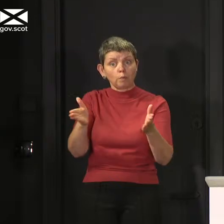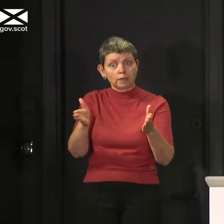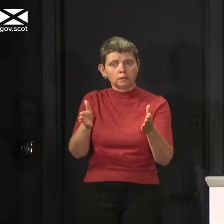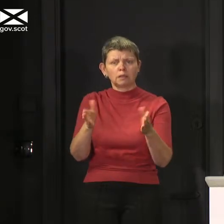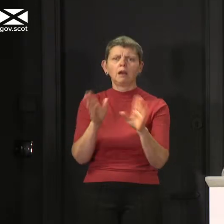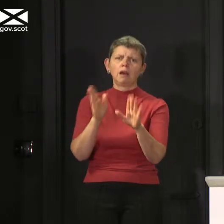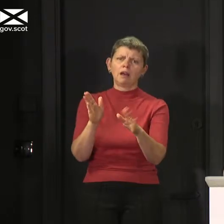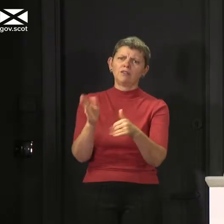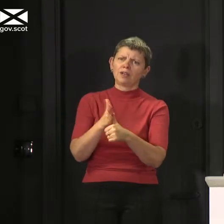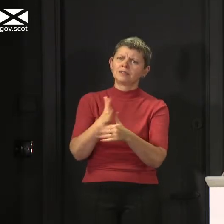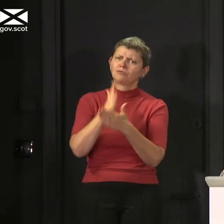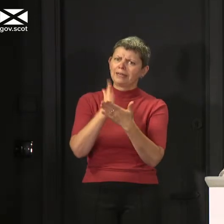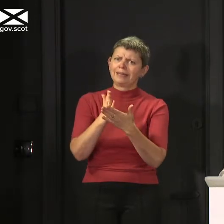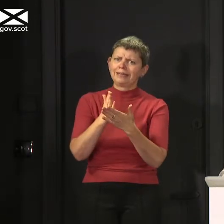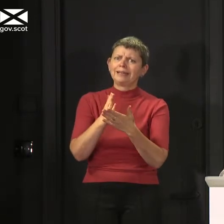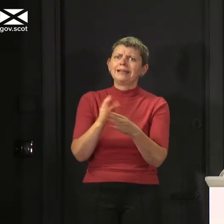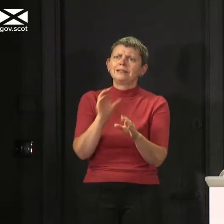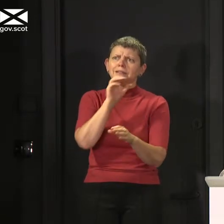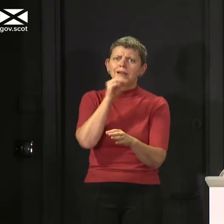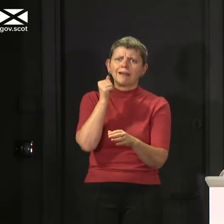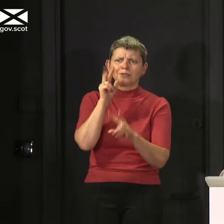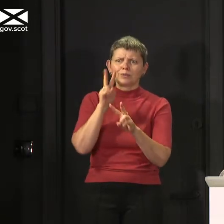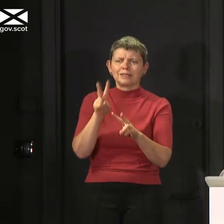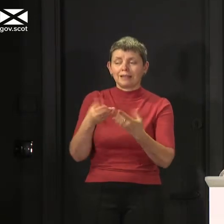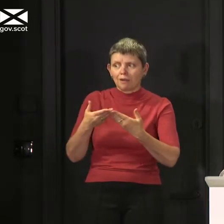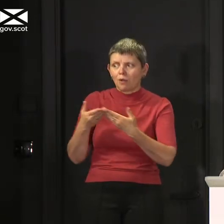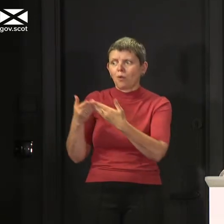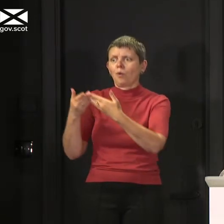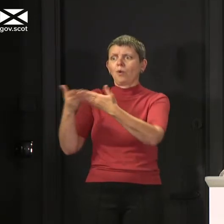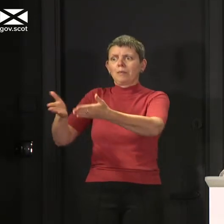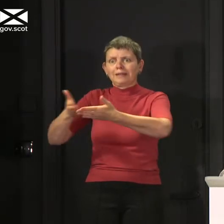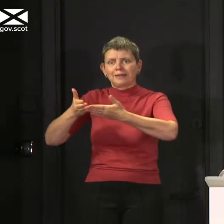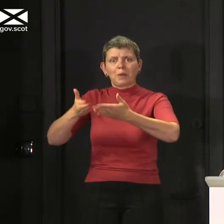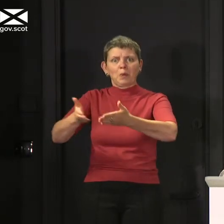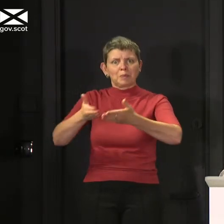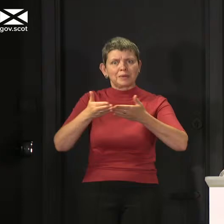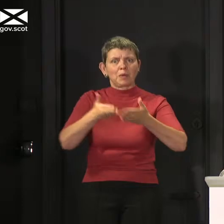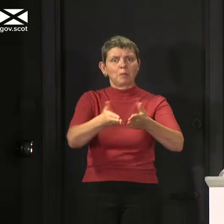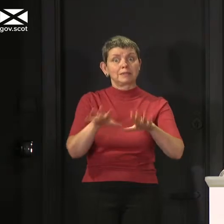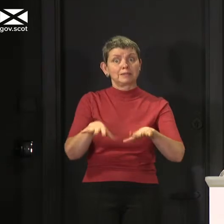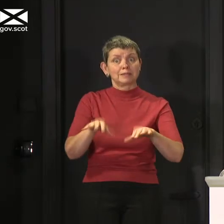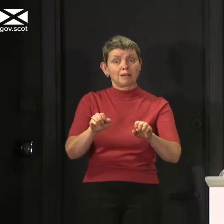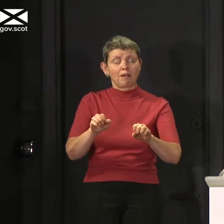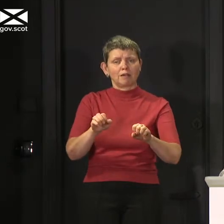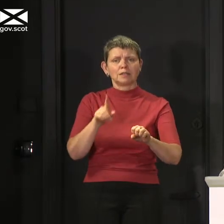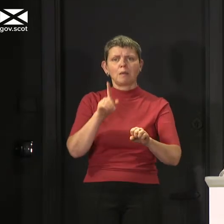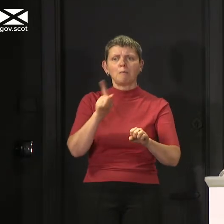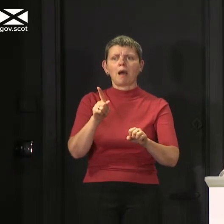hospitality start slowly to get back to normal. But there is a long way to go in this, and